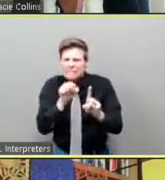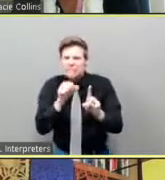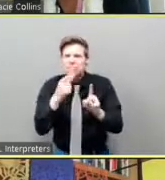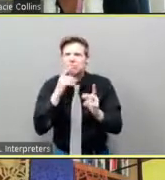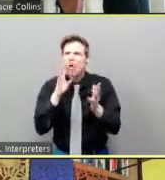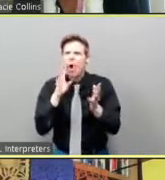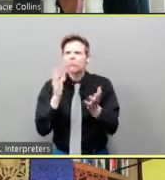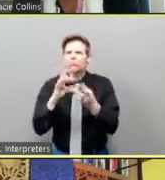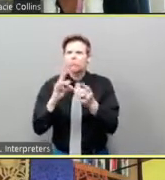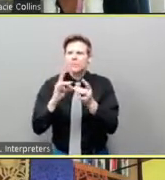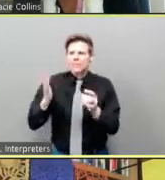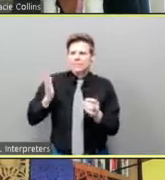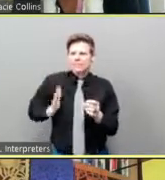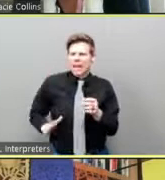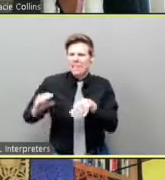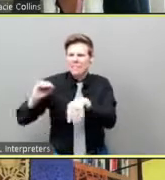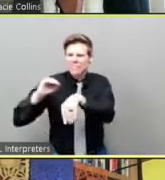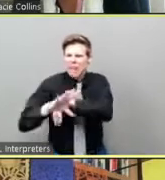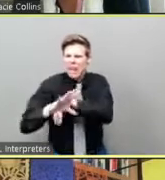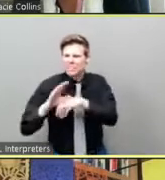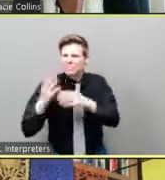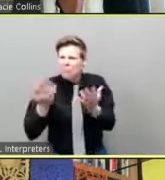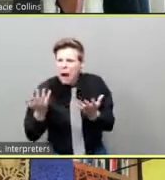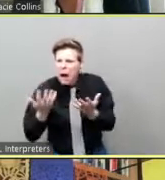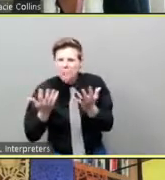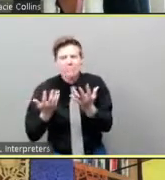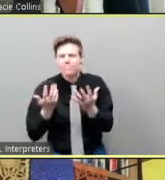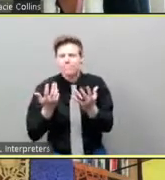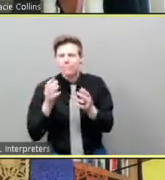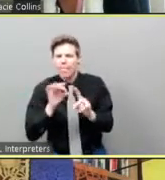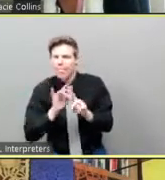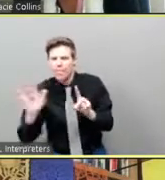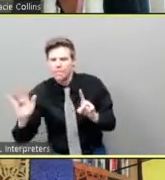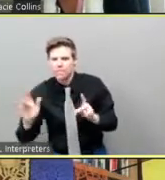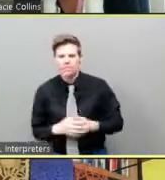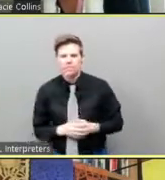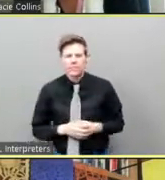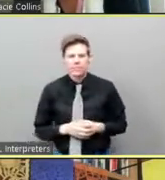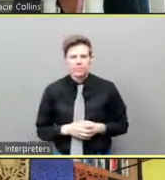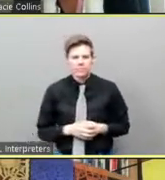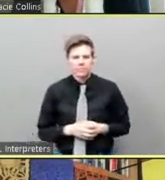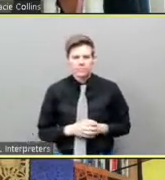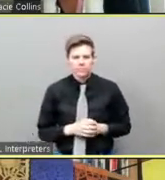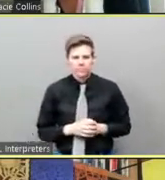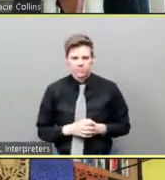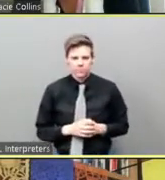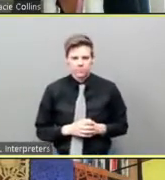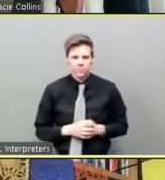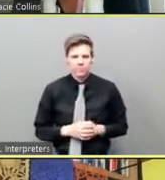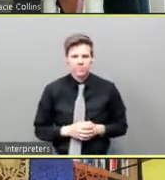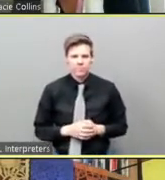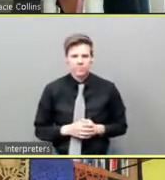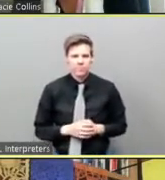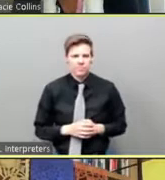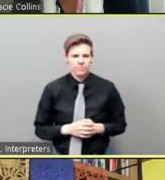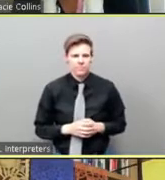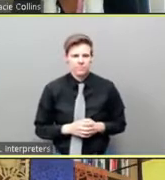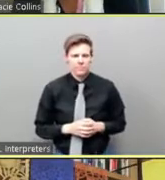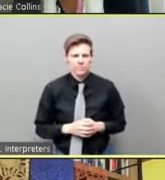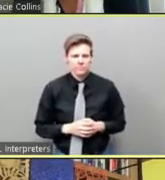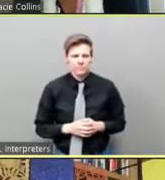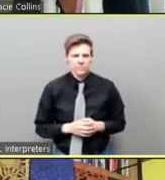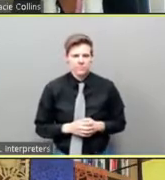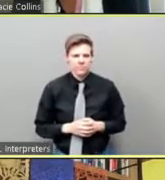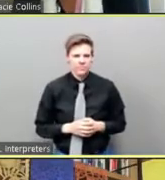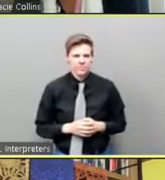response properties secure Atlanta again. S. T. Nocerino's I. E. O clock